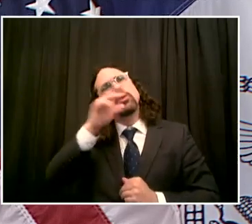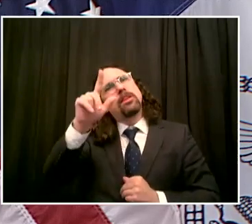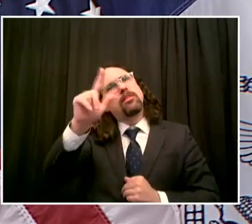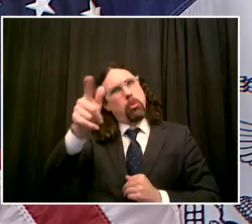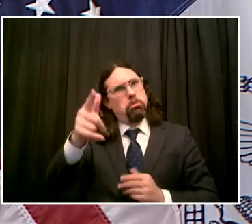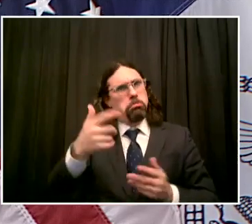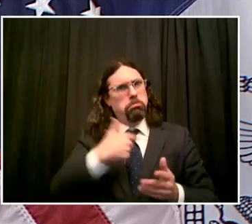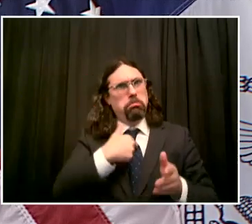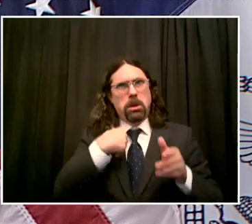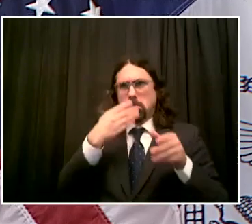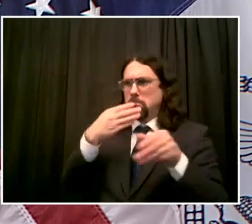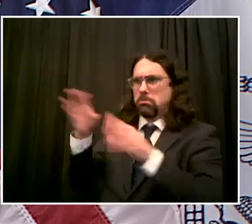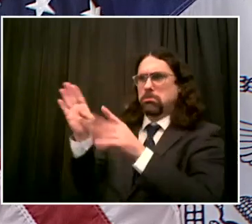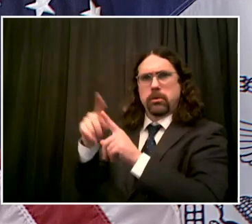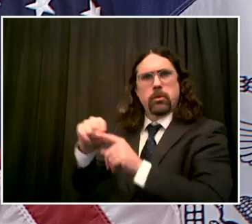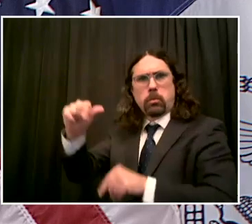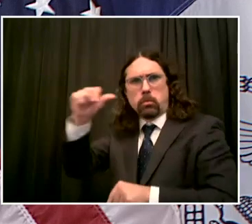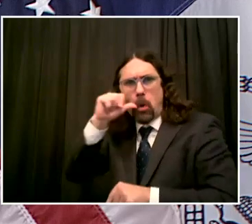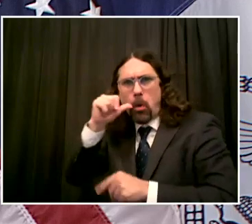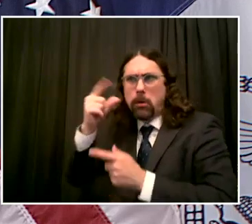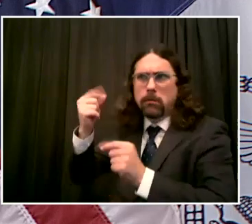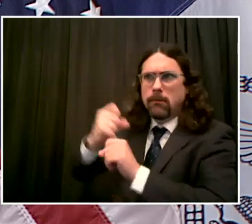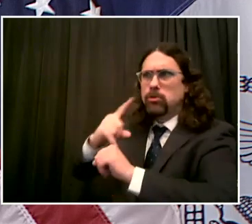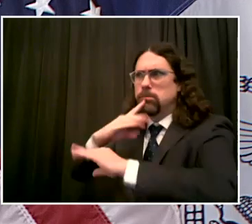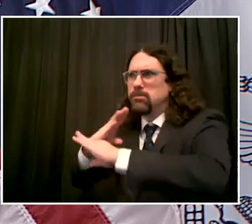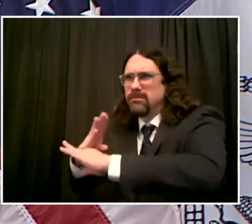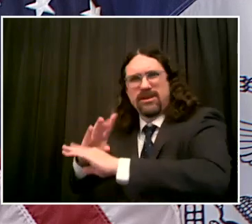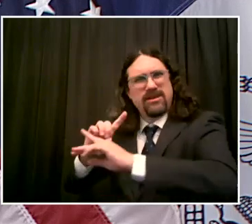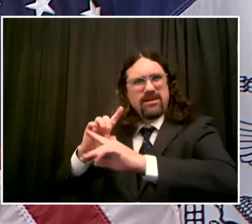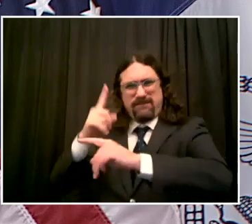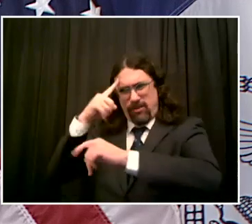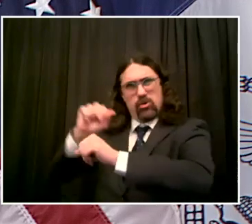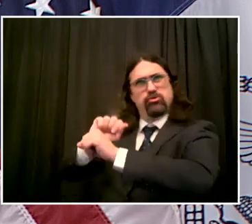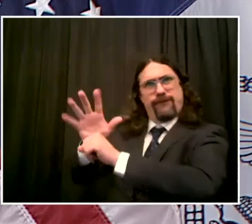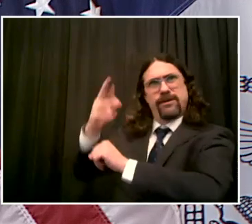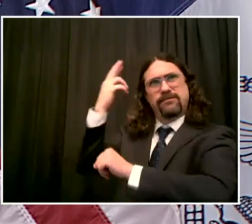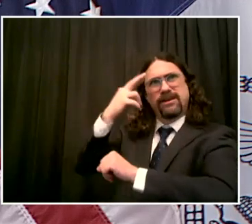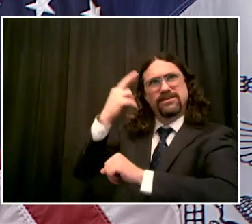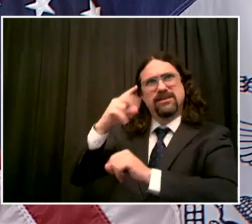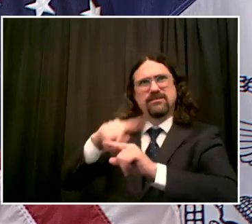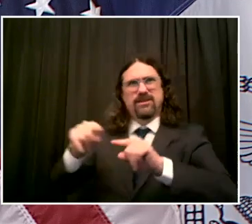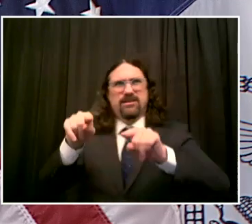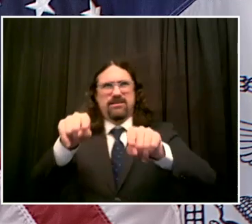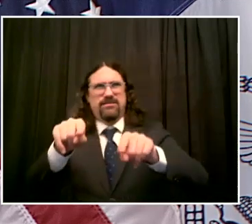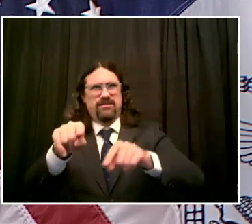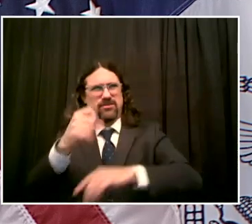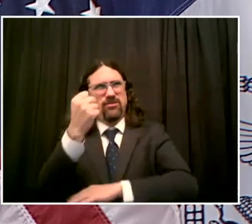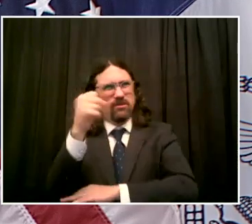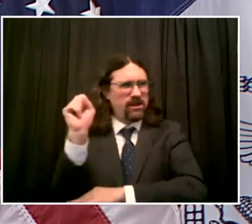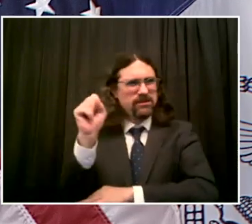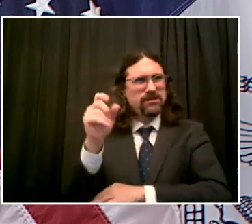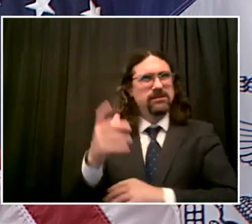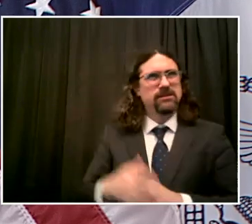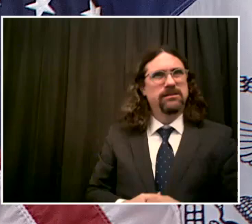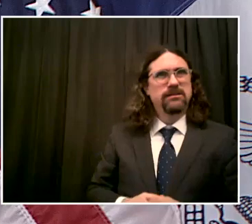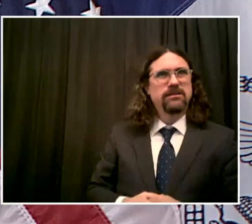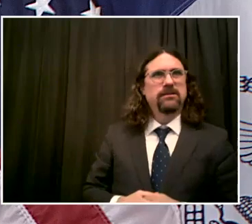FEW DAYS THERE'S BEEN A NATIONAL CRISIS. MAYBE READ ABOUT IT. THAT'S WHAT THE NYPD HAS BEEN